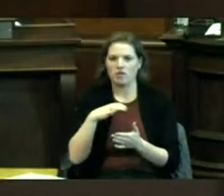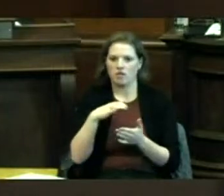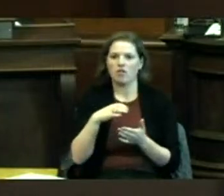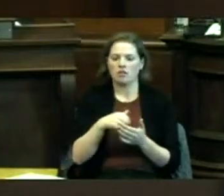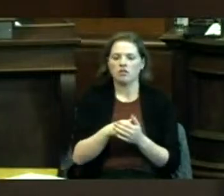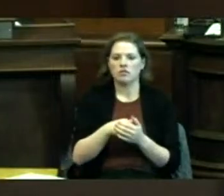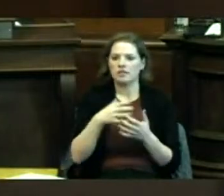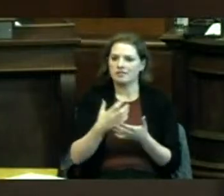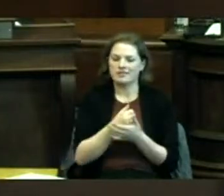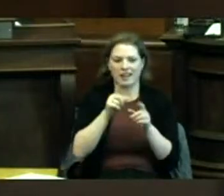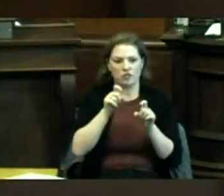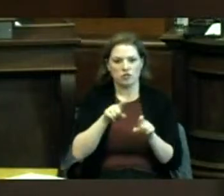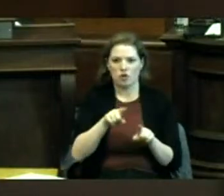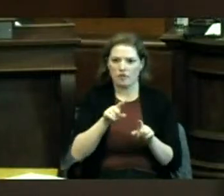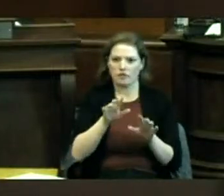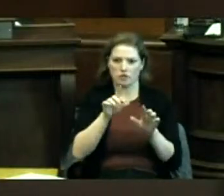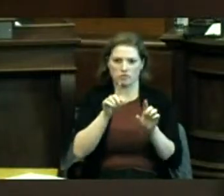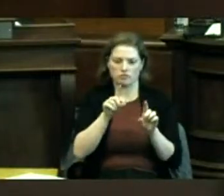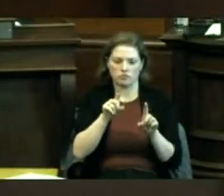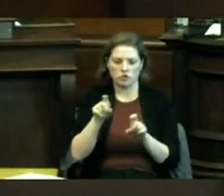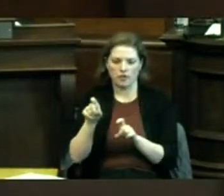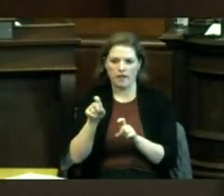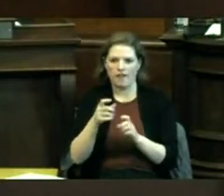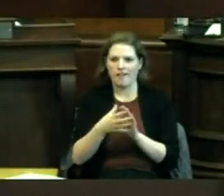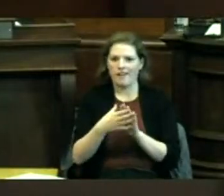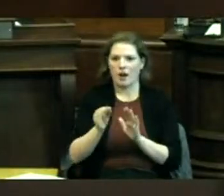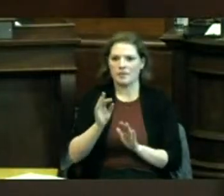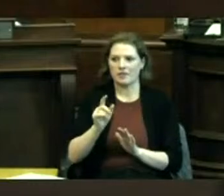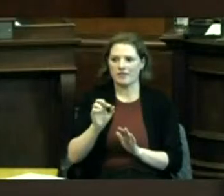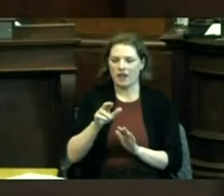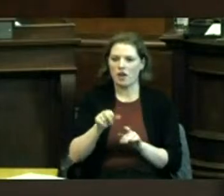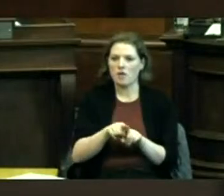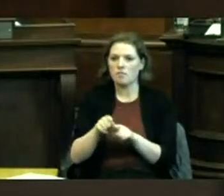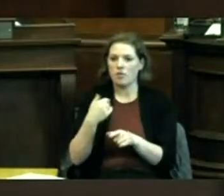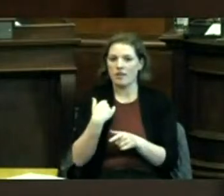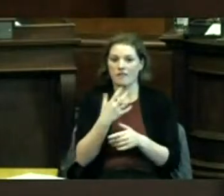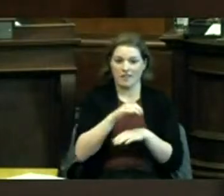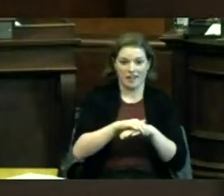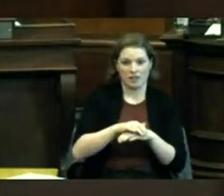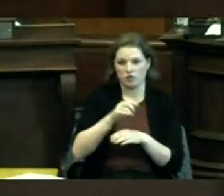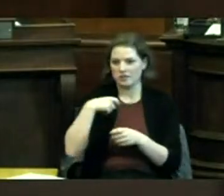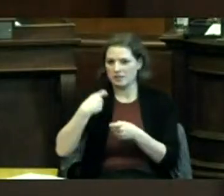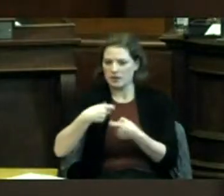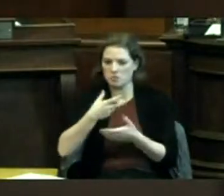to visit City Council social media pages to find the links